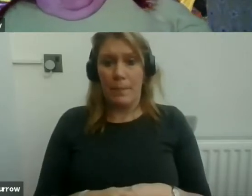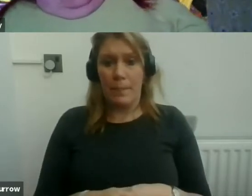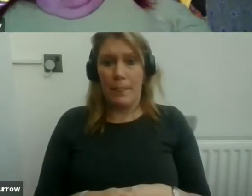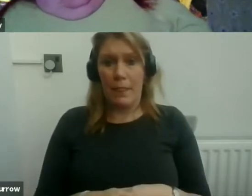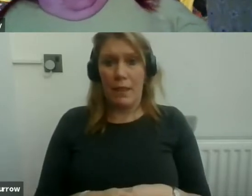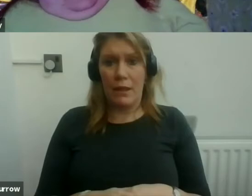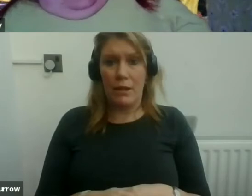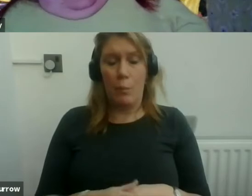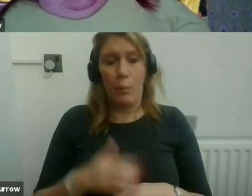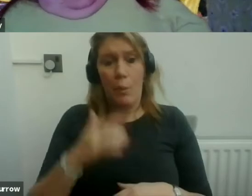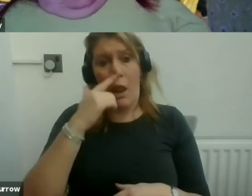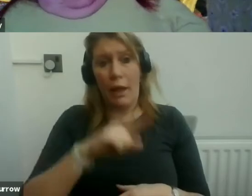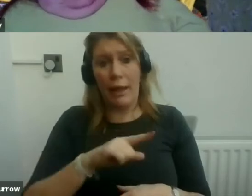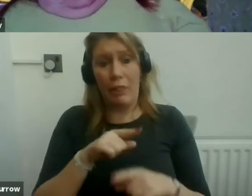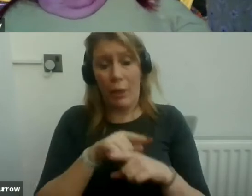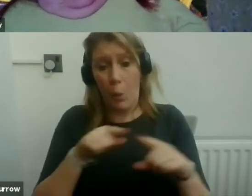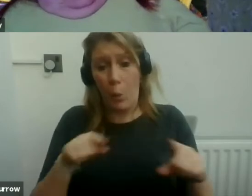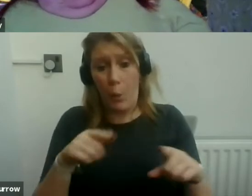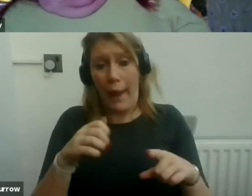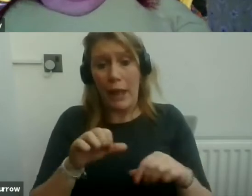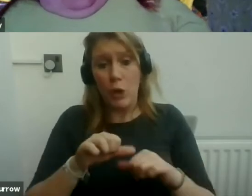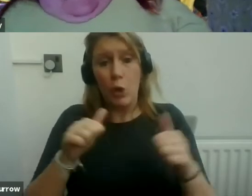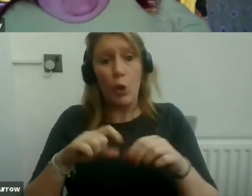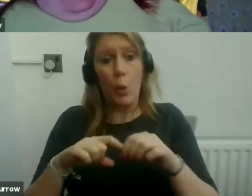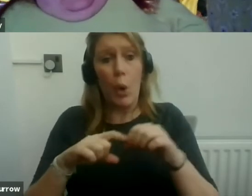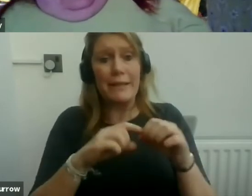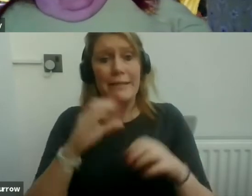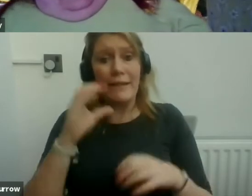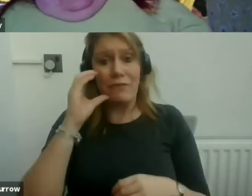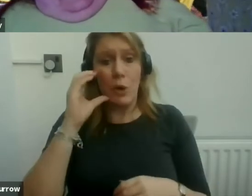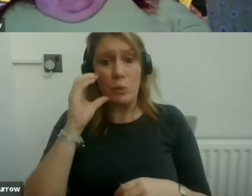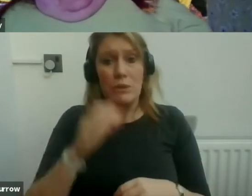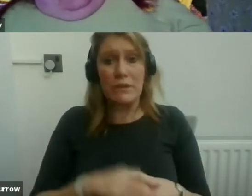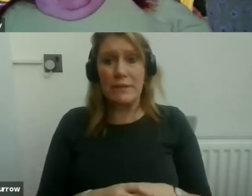lucky that everybody had such good quality